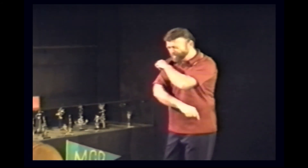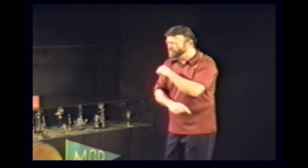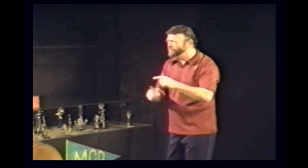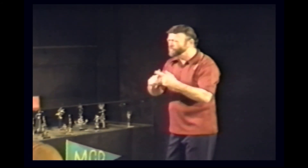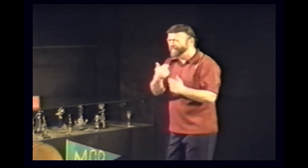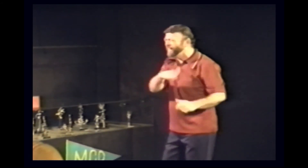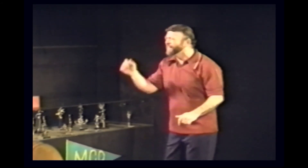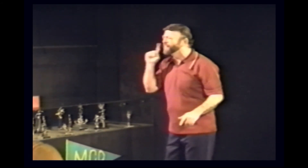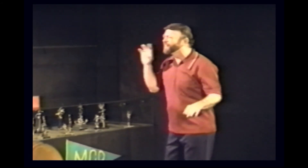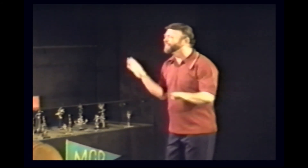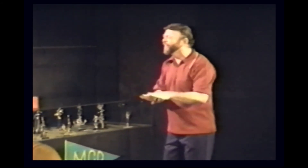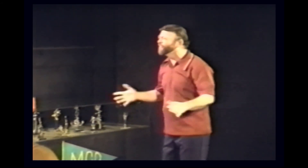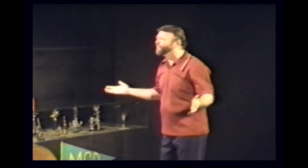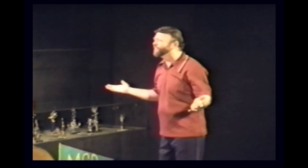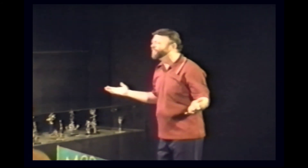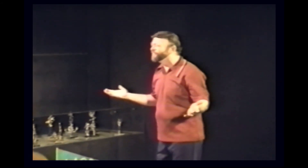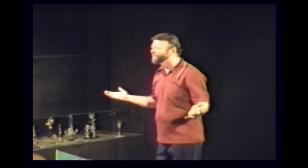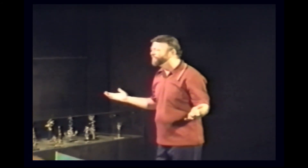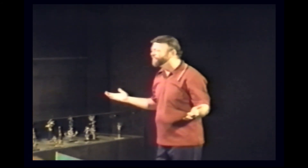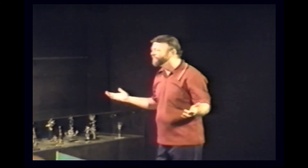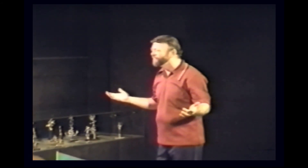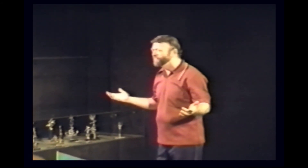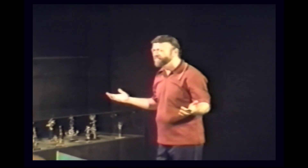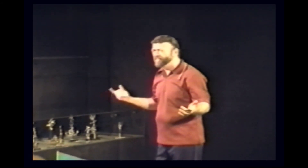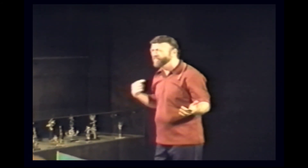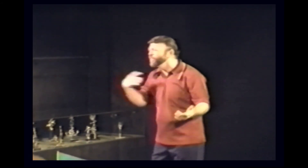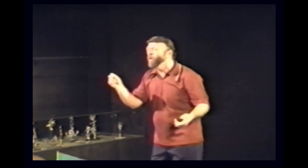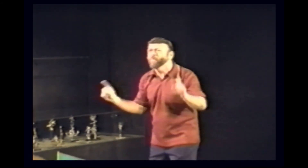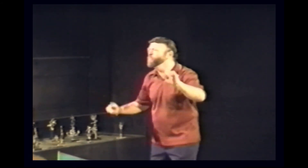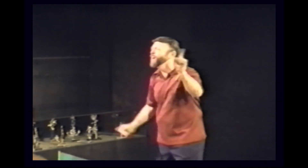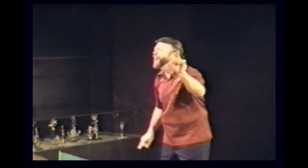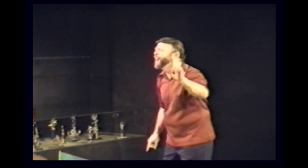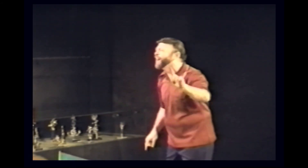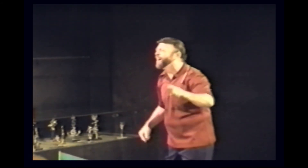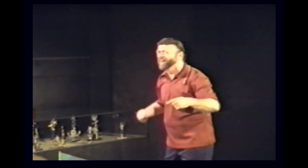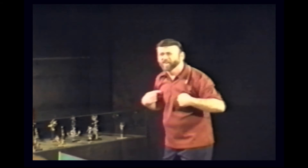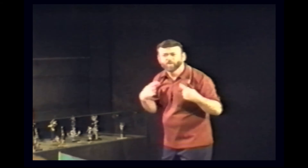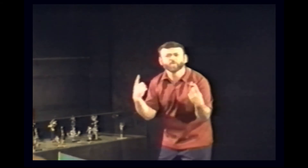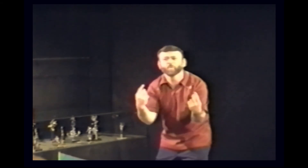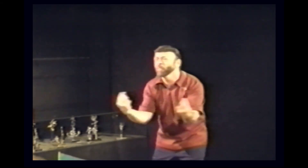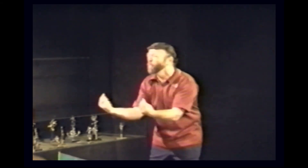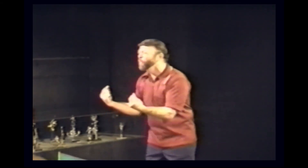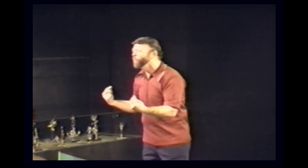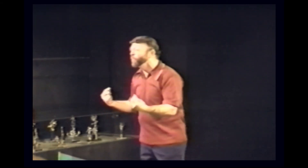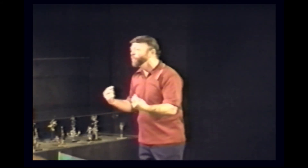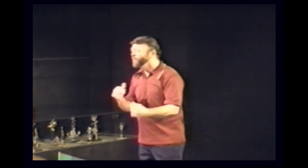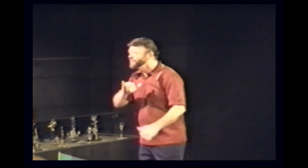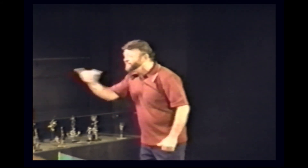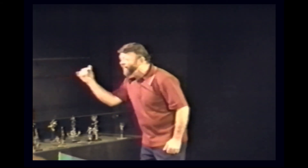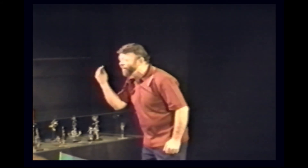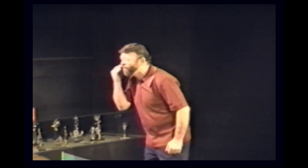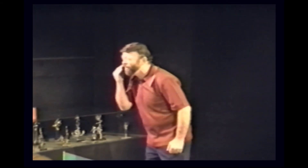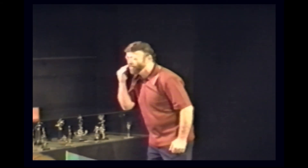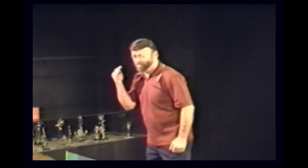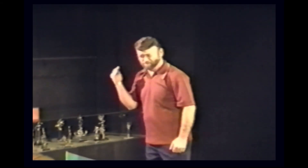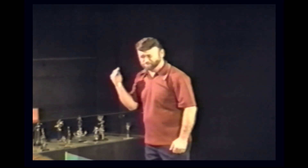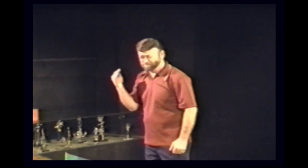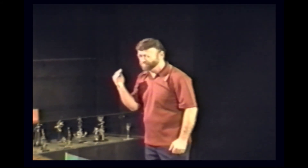I was afraid of a severe punishment, but the worst punishment deaf person could get is to be kicked out.